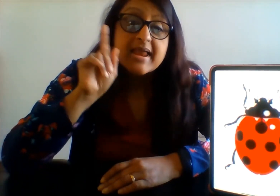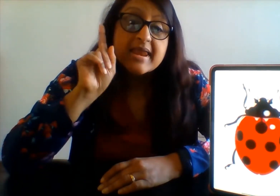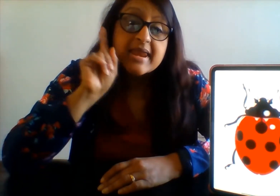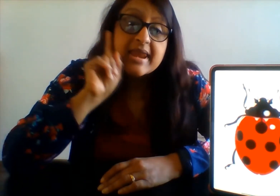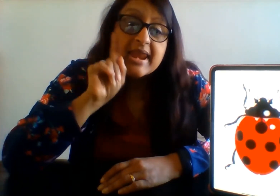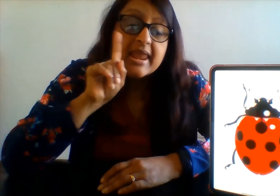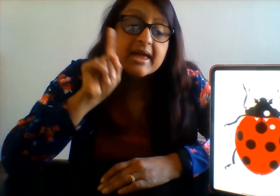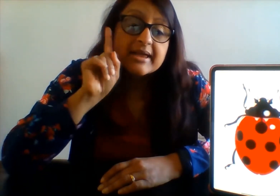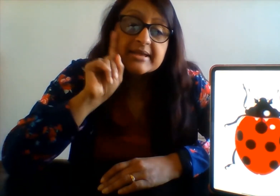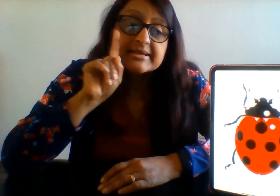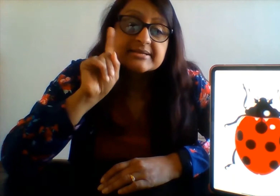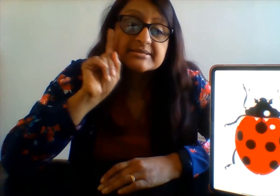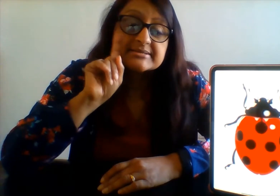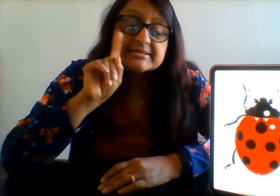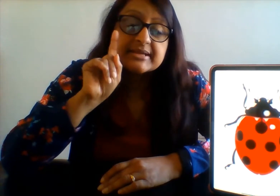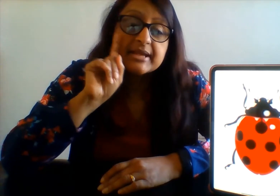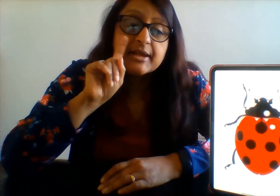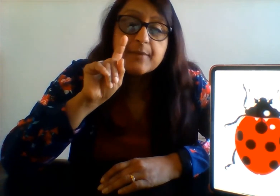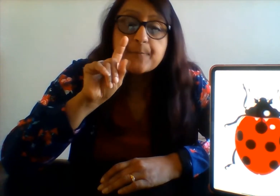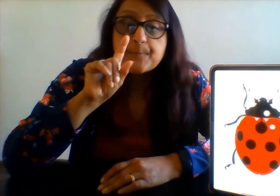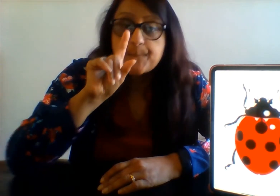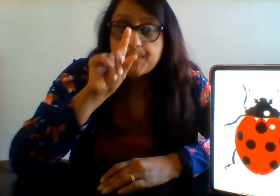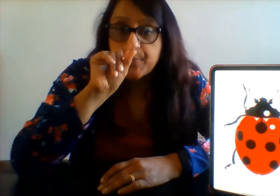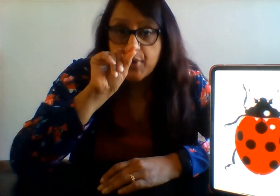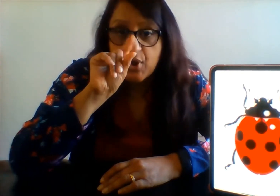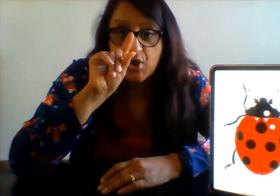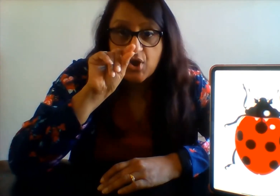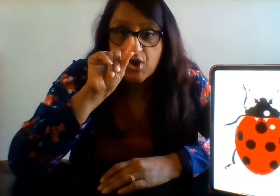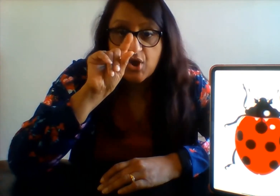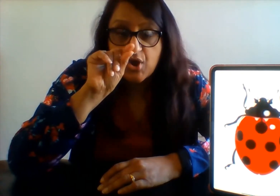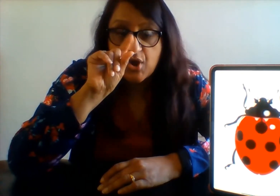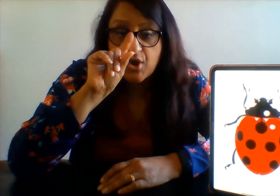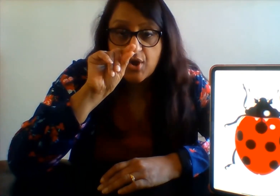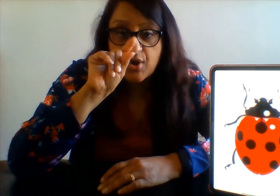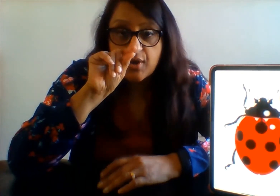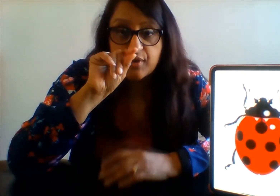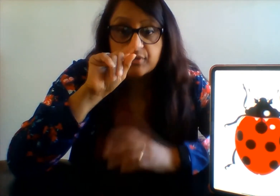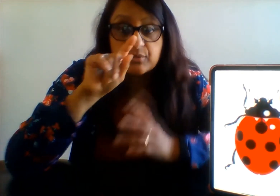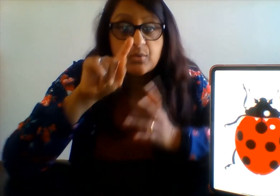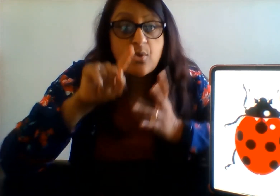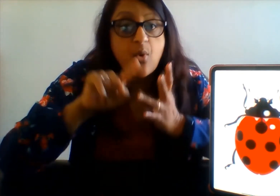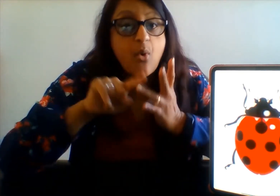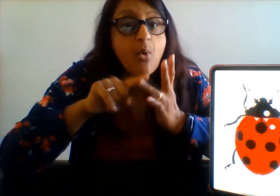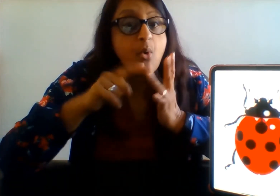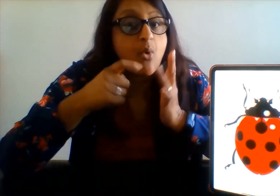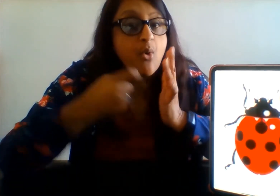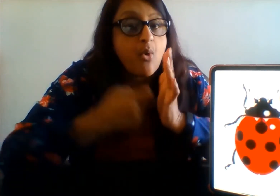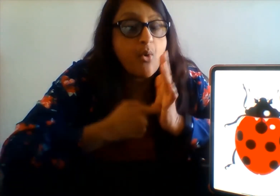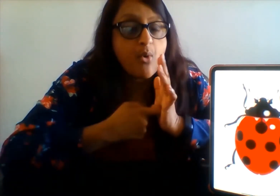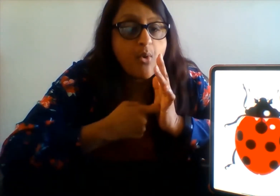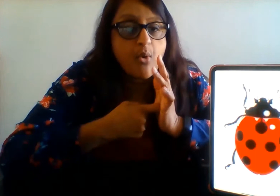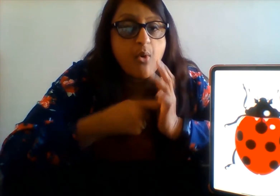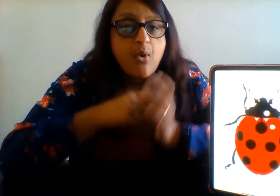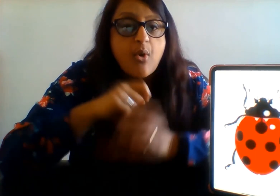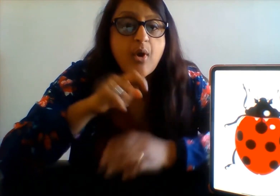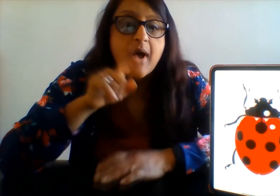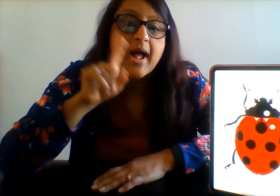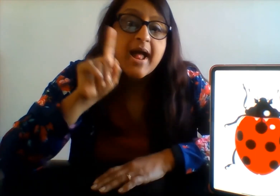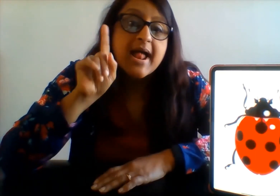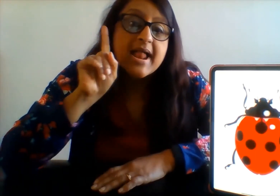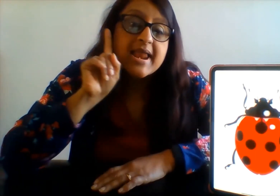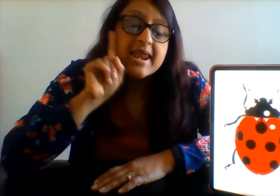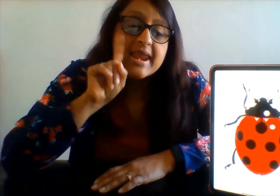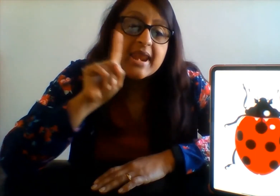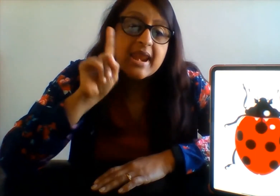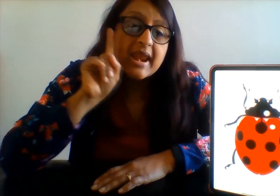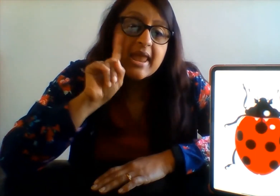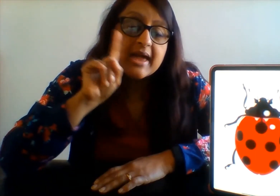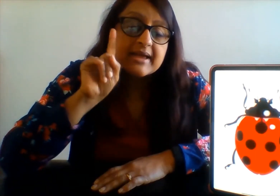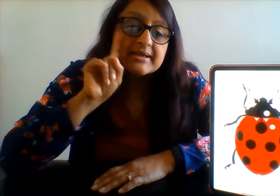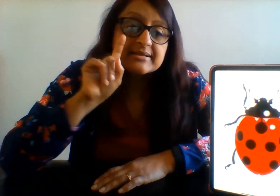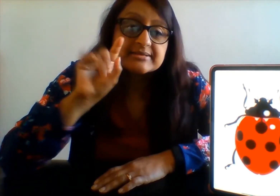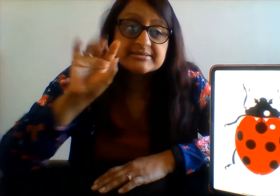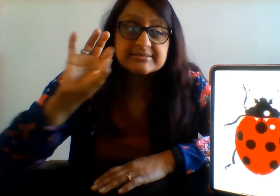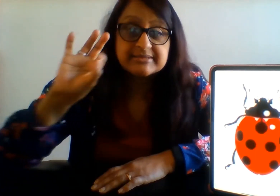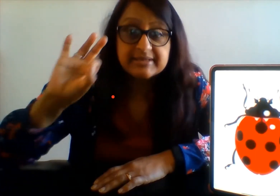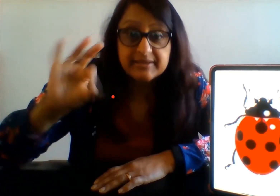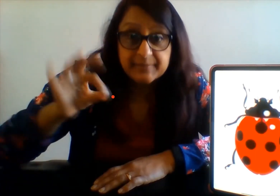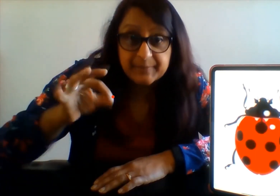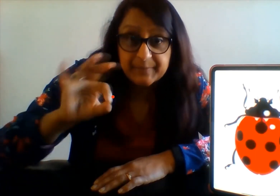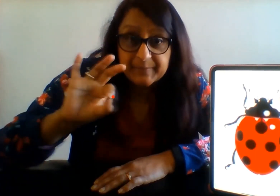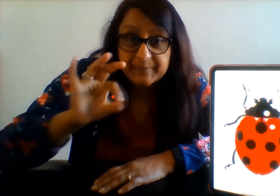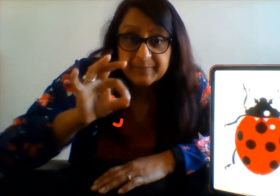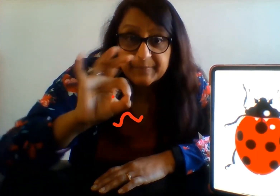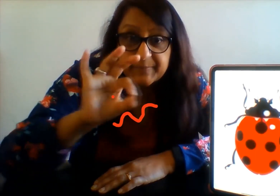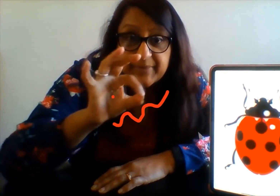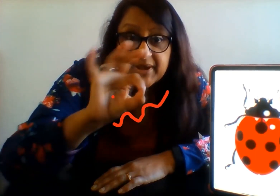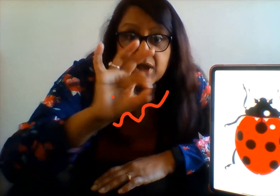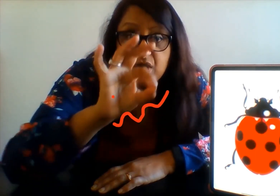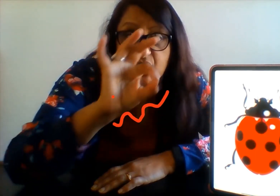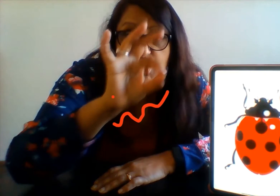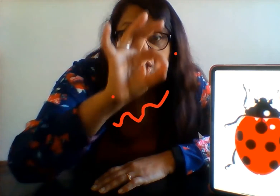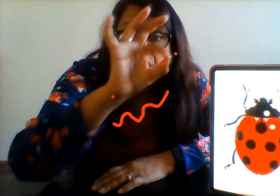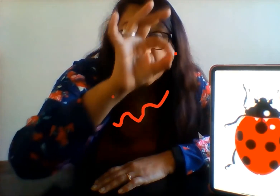Ladybird. Or we could use the sign ladybird.